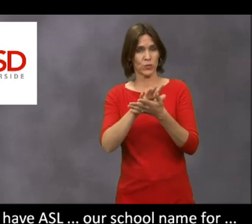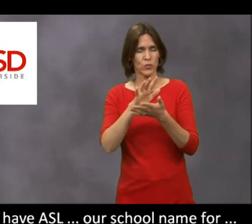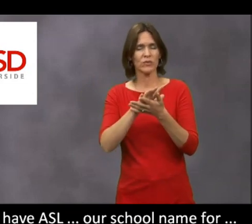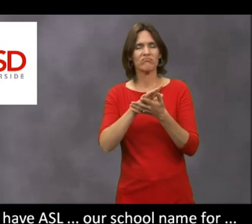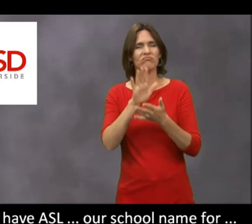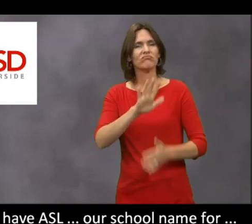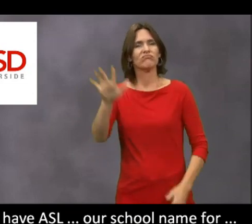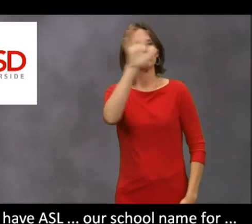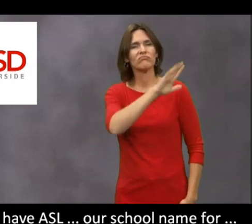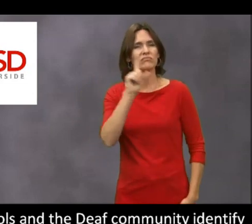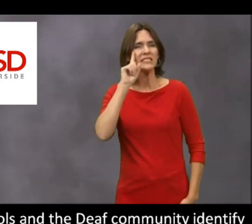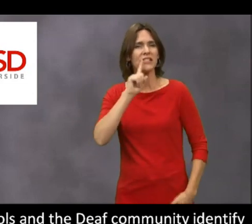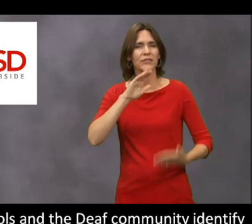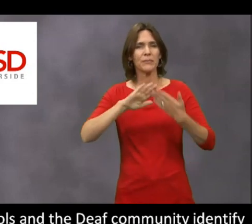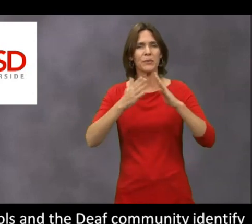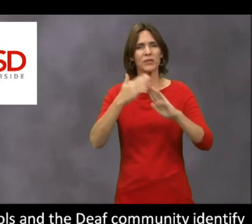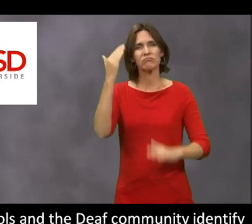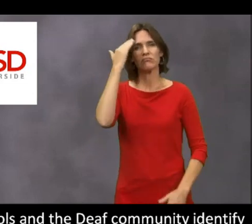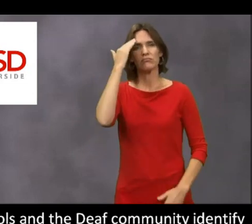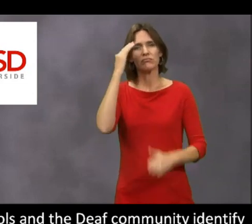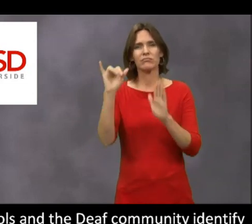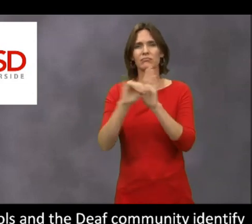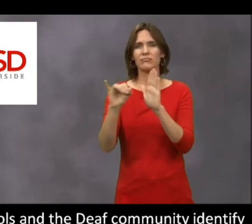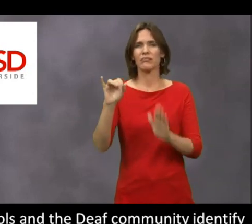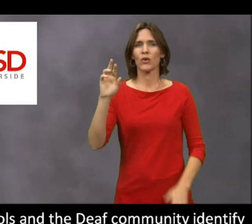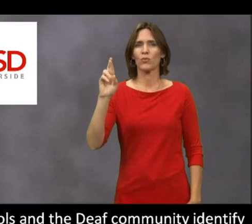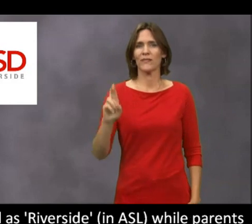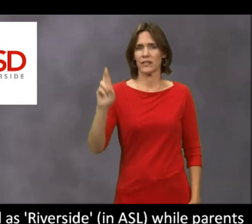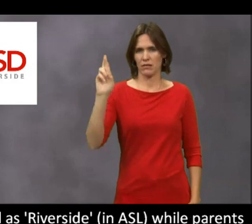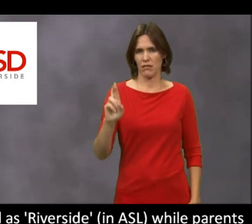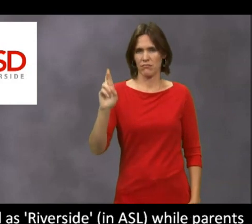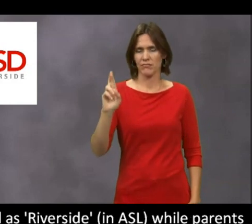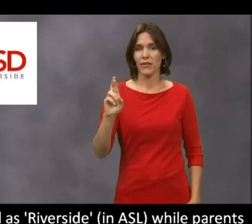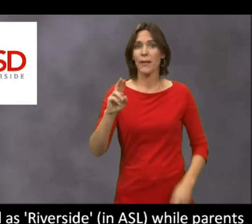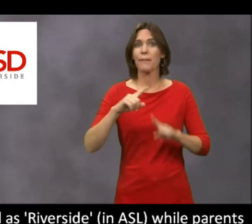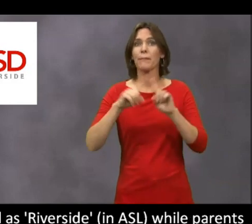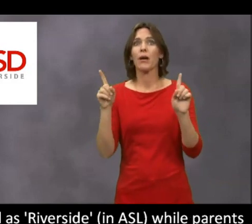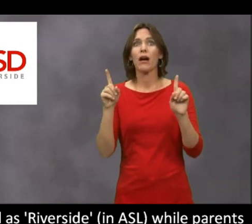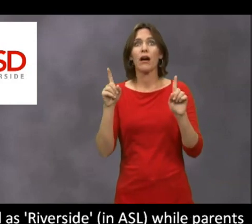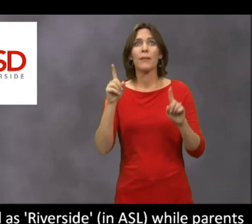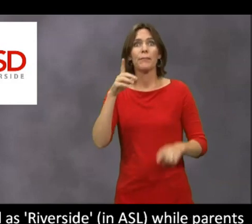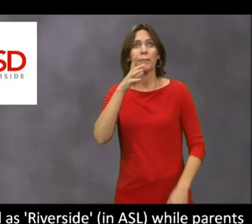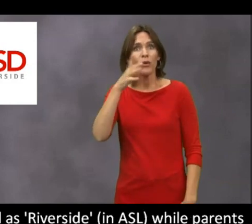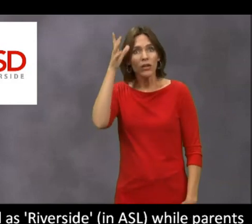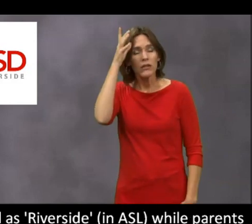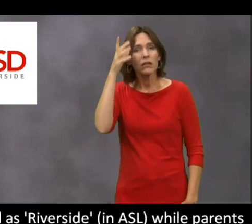Deaf schools and the Deaf community identify our school as 'Riverside' (in ASL) while parents